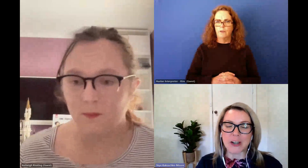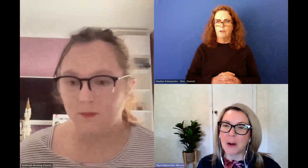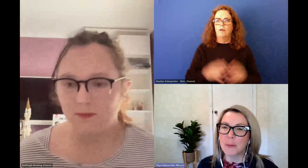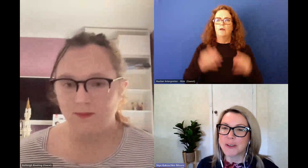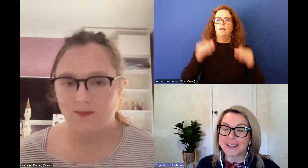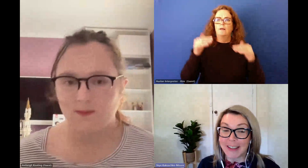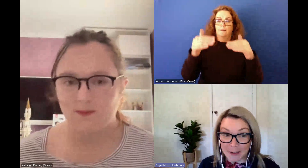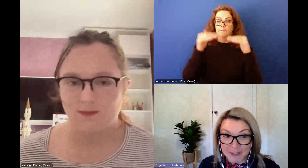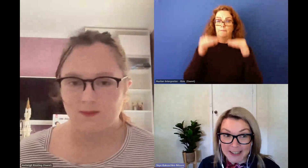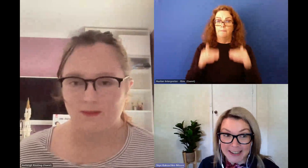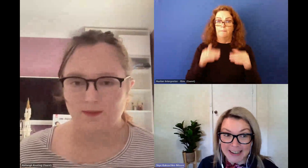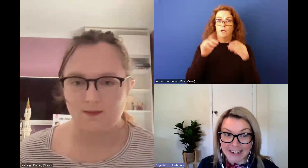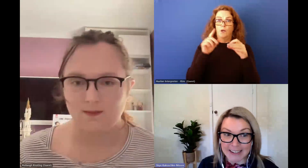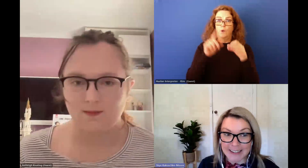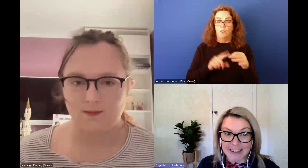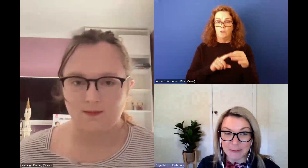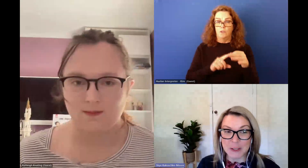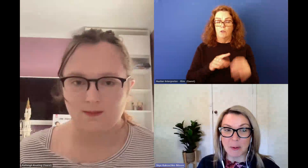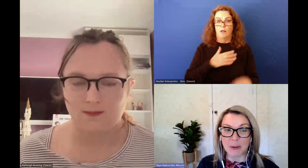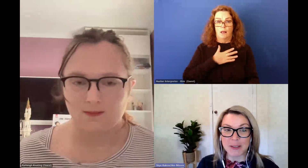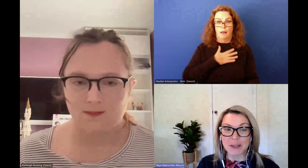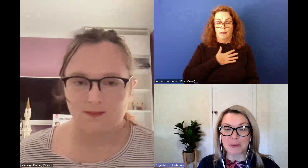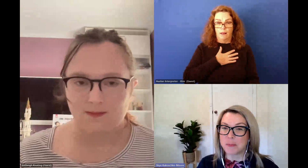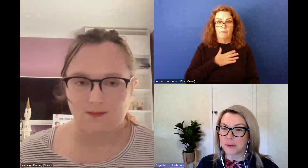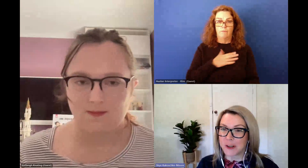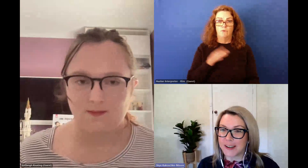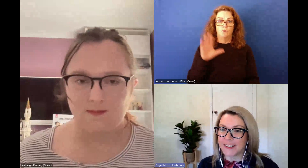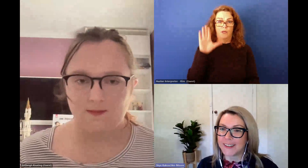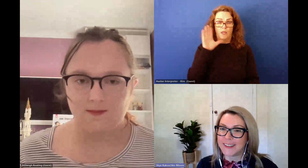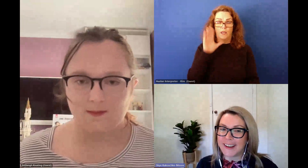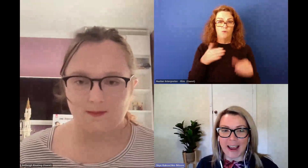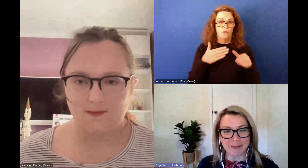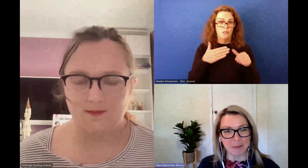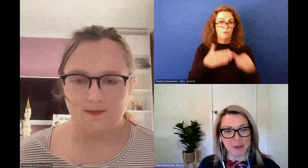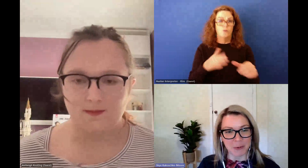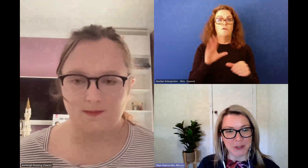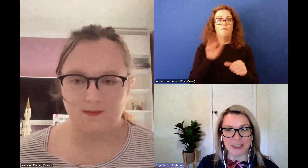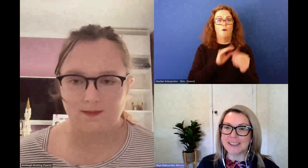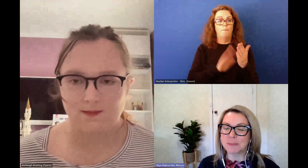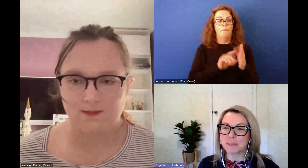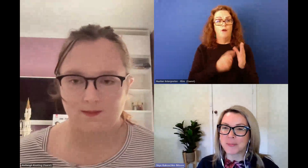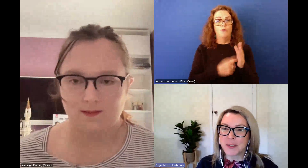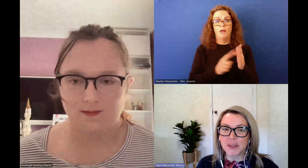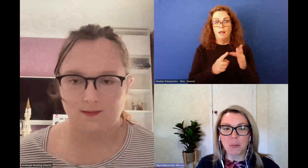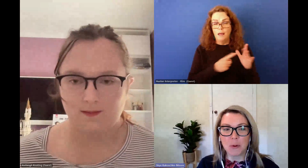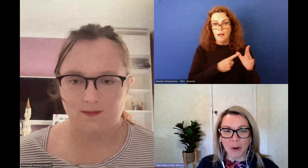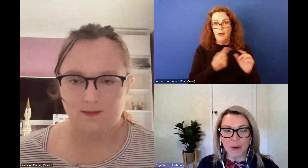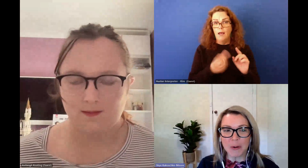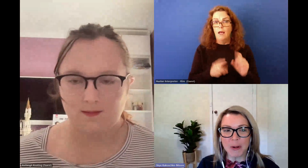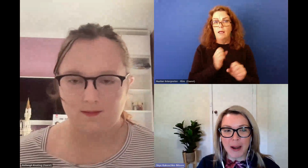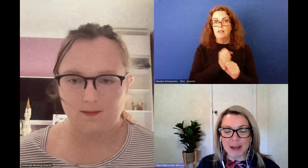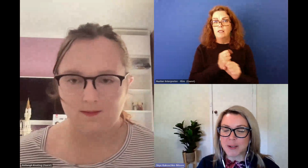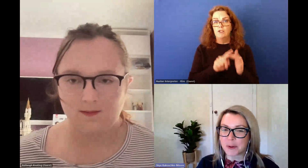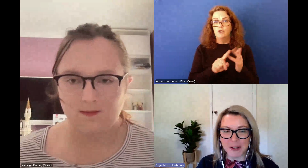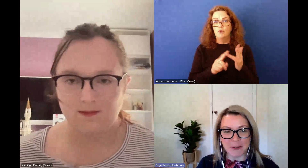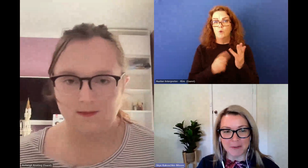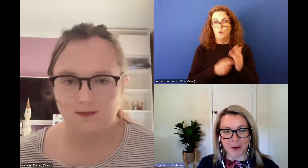which I would love to hear responses from Maria and from Georgia so we'll go to Maria